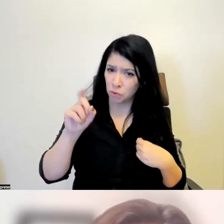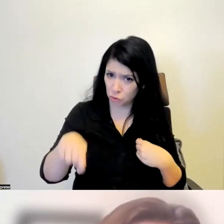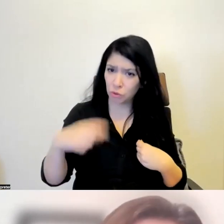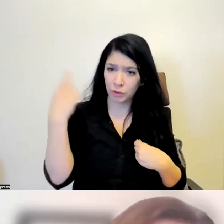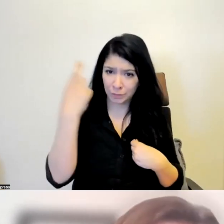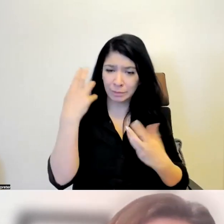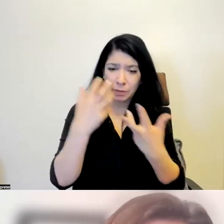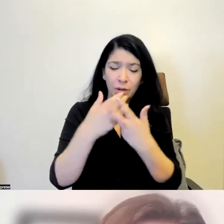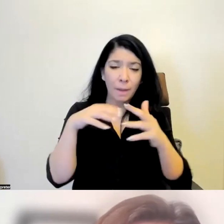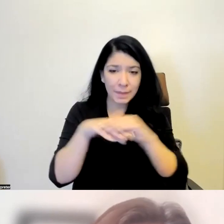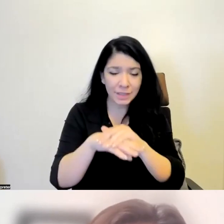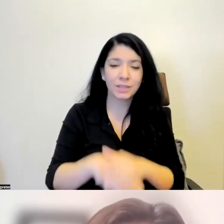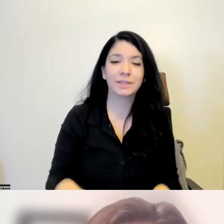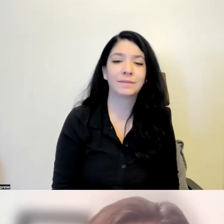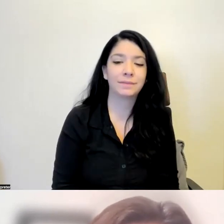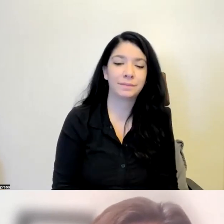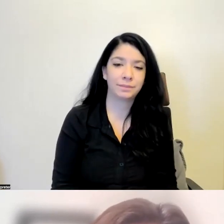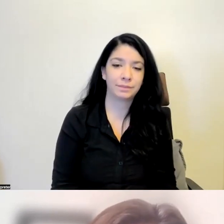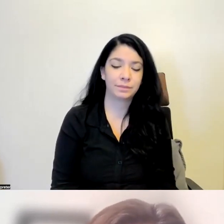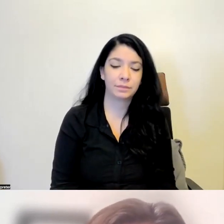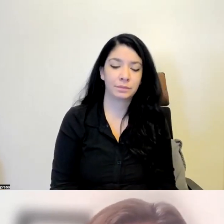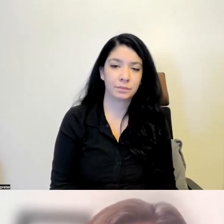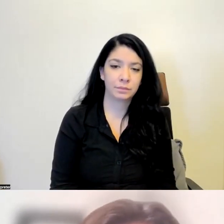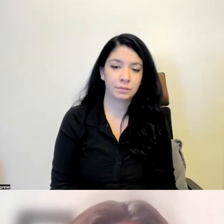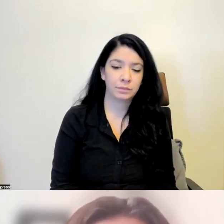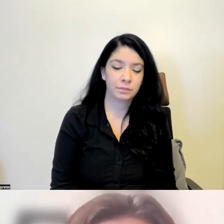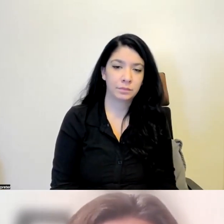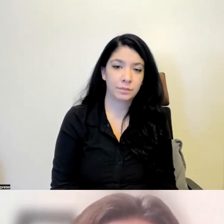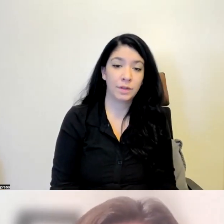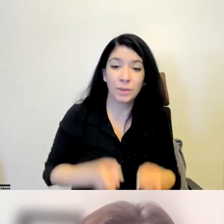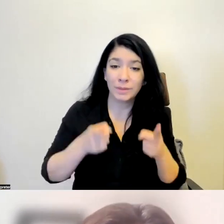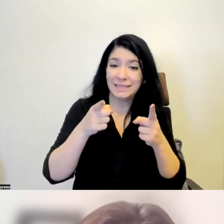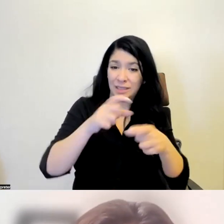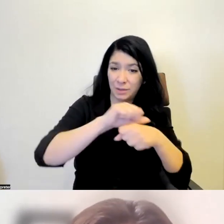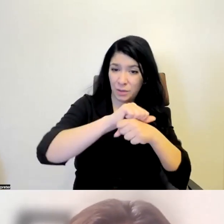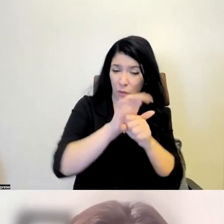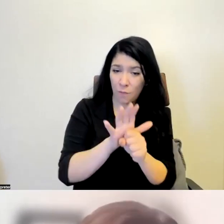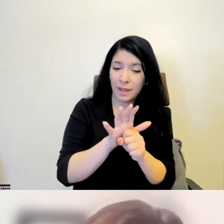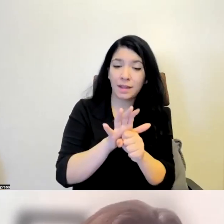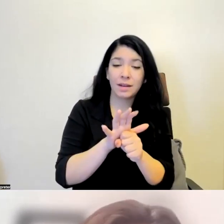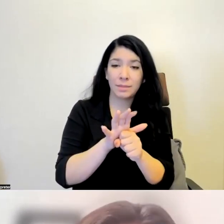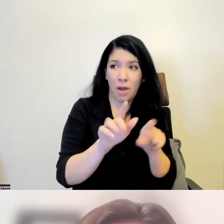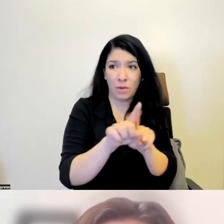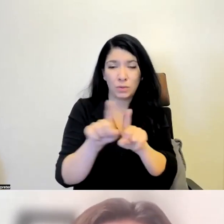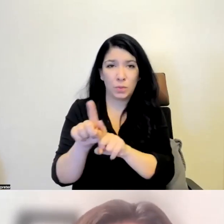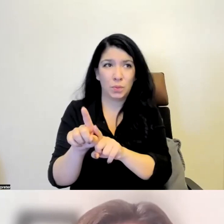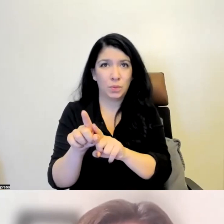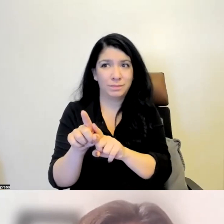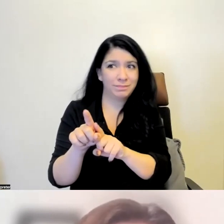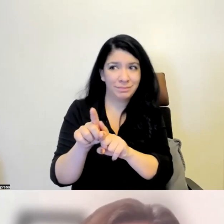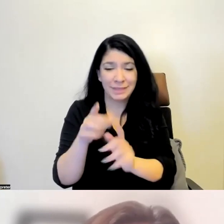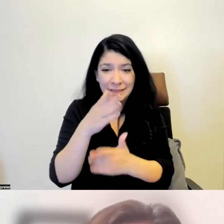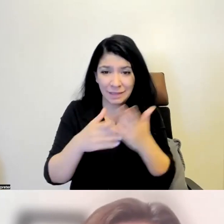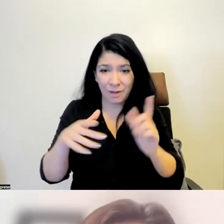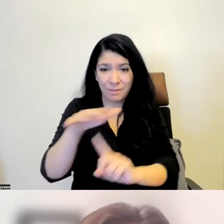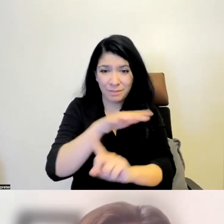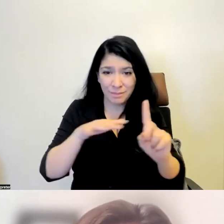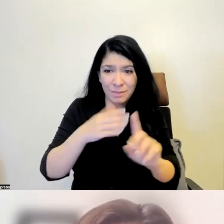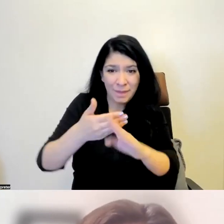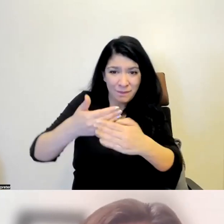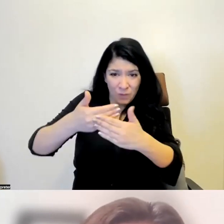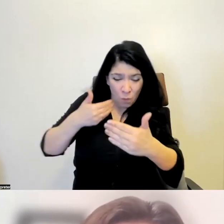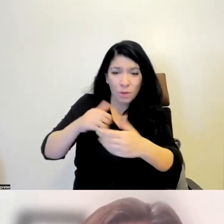you know, practices. During the pandemic and also in some settings even pre-pandemic, you know,